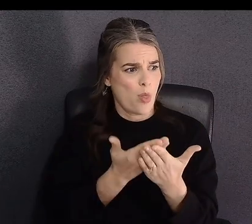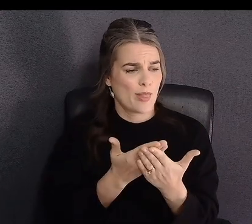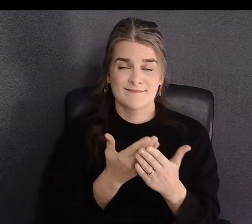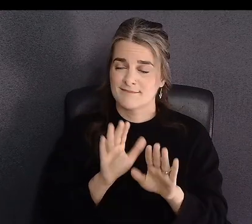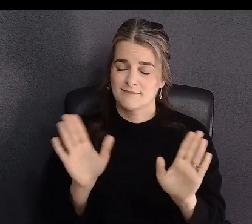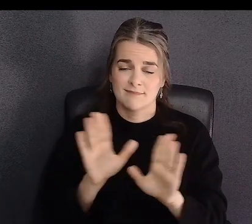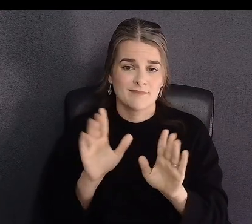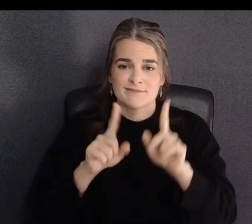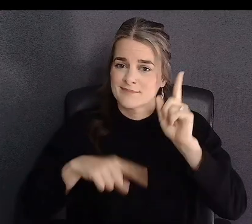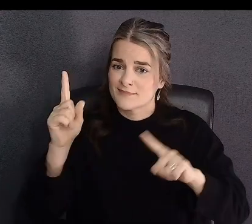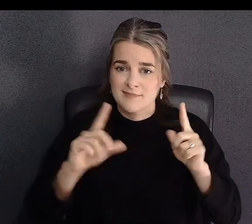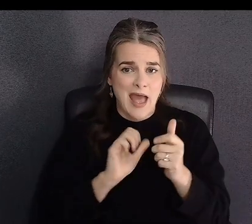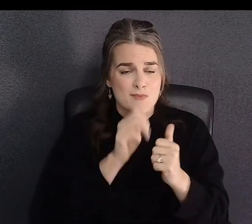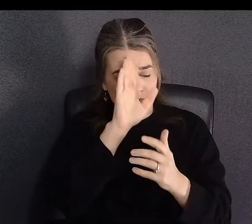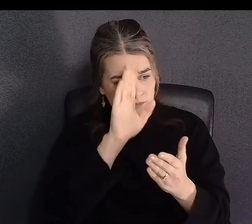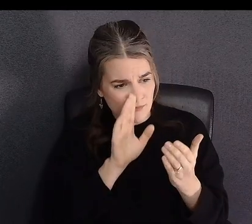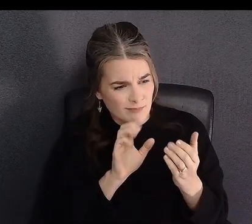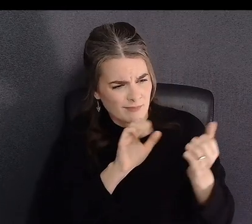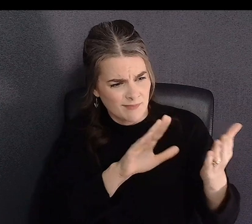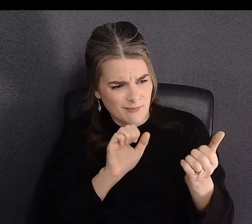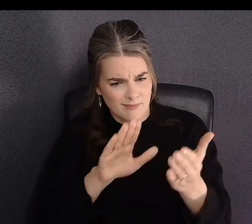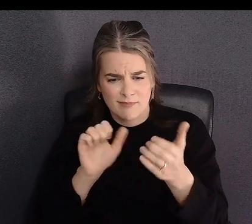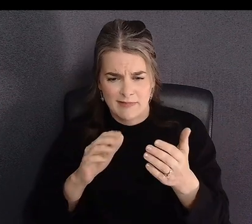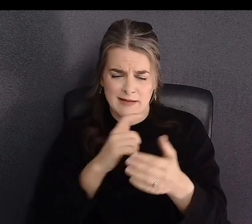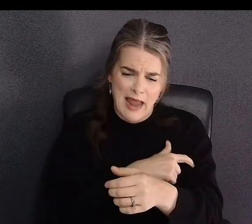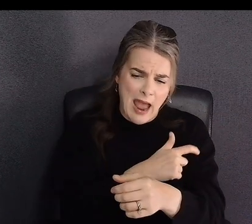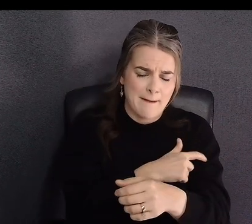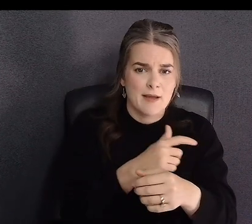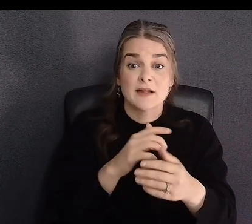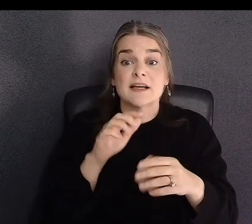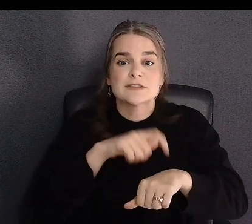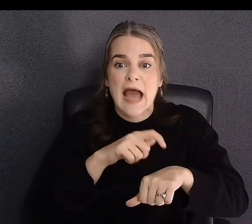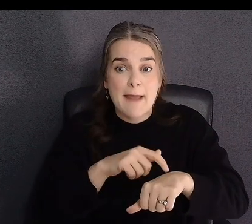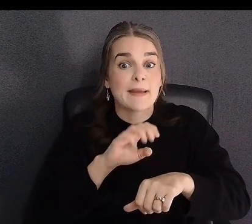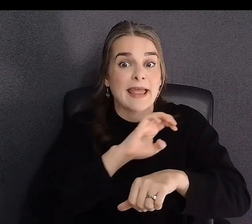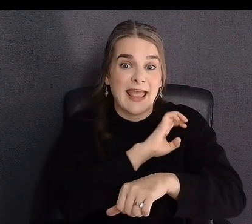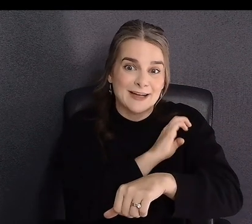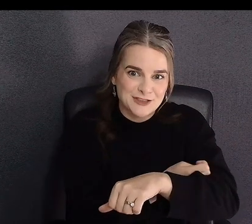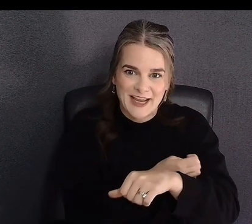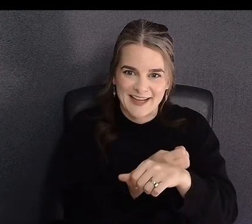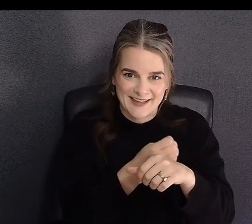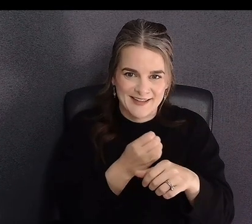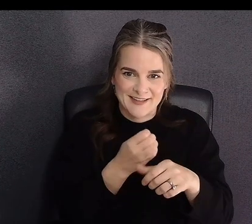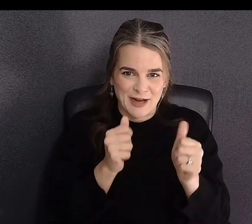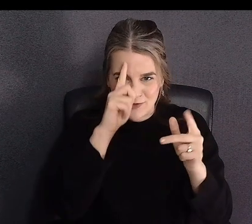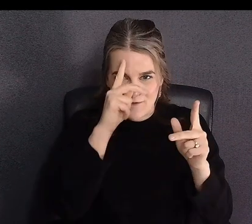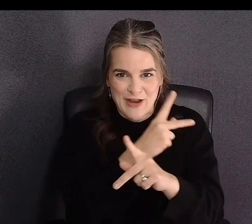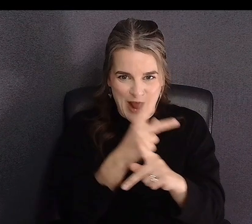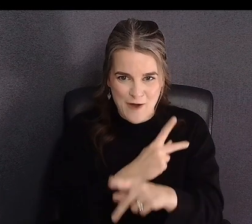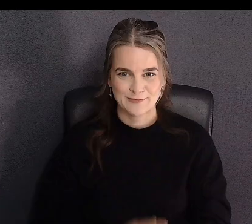It's just putting in the time and the energy to figure it out. Lastly, this is Procreate--